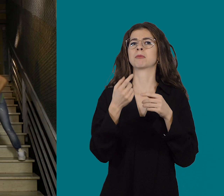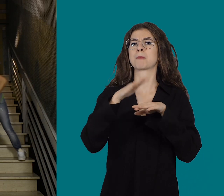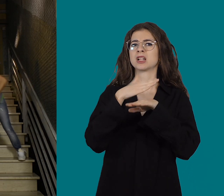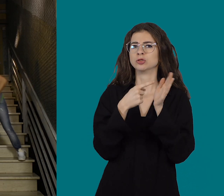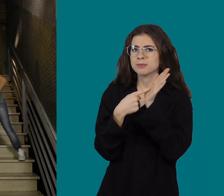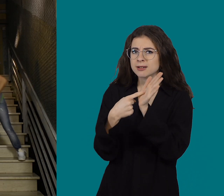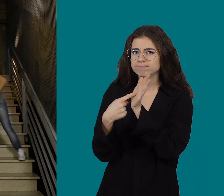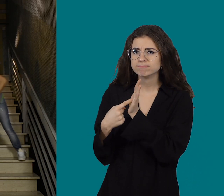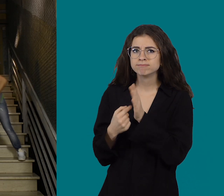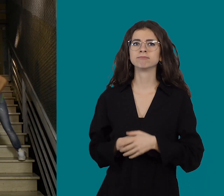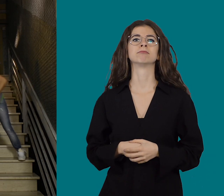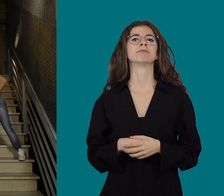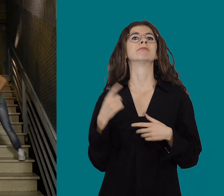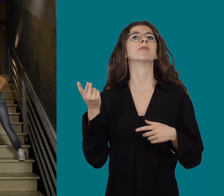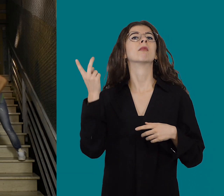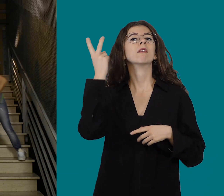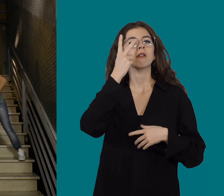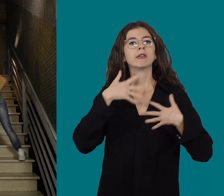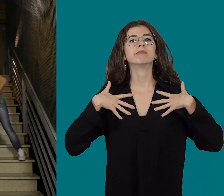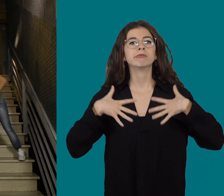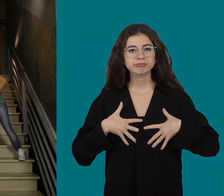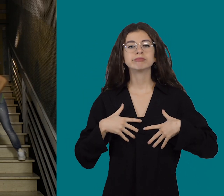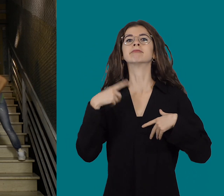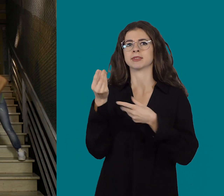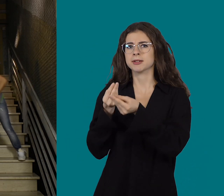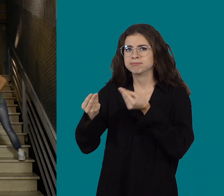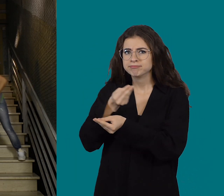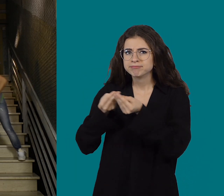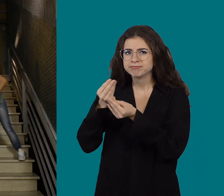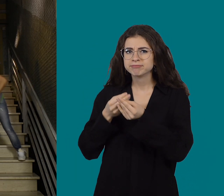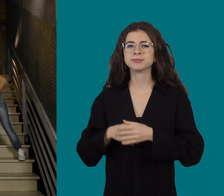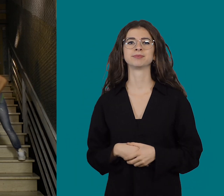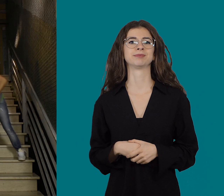using various examples. Once this is well understood, they discuss it among themselves.